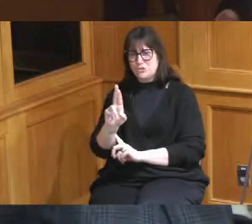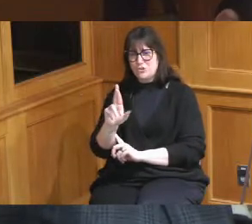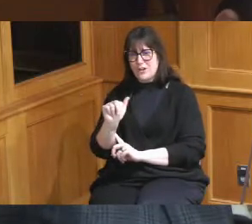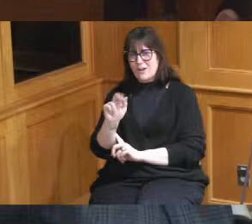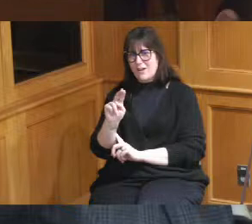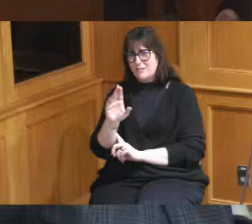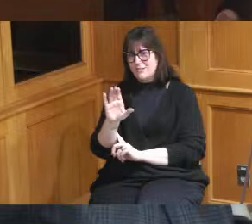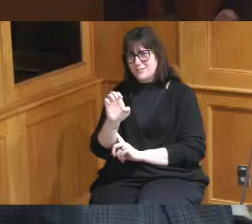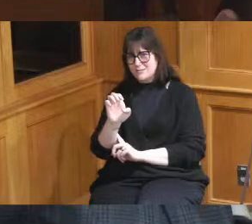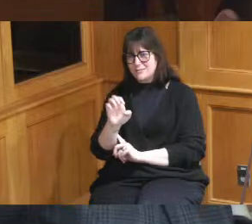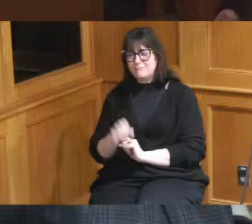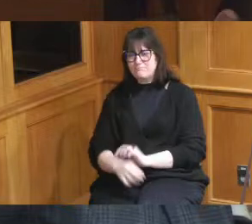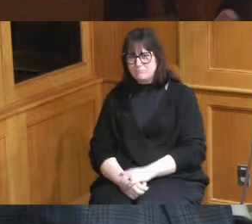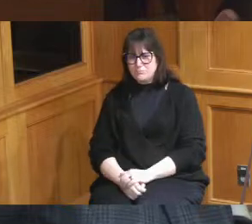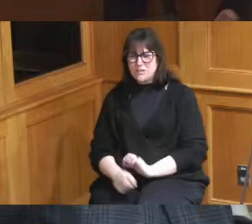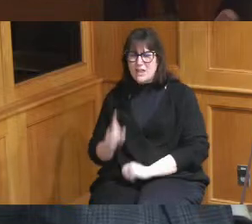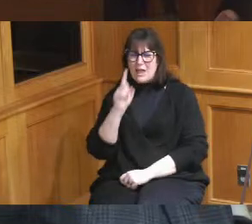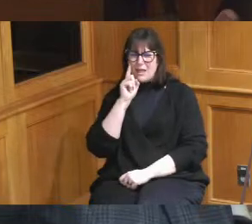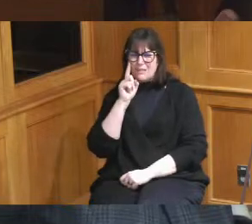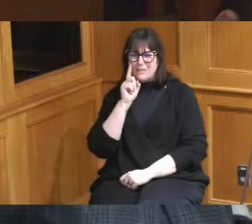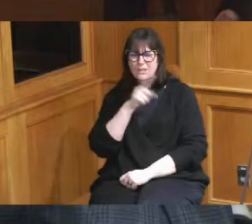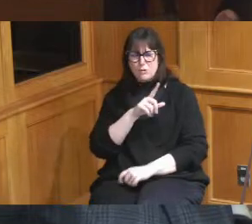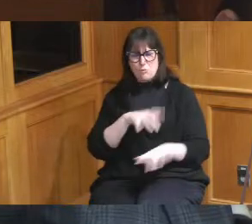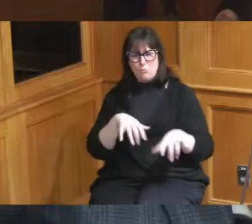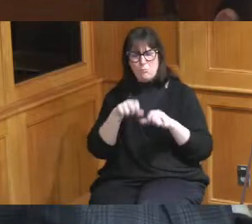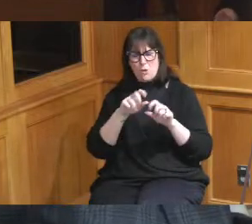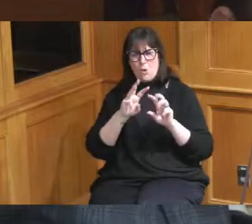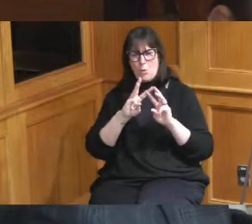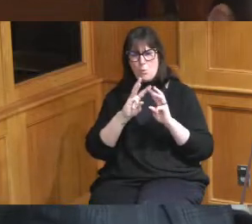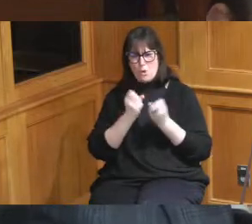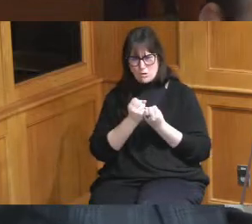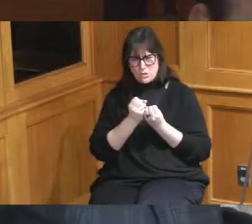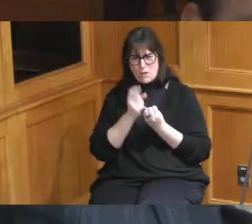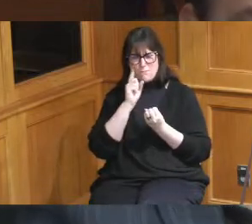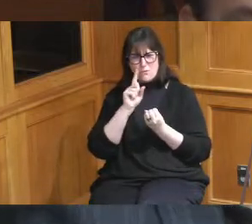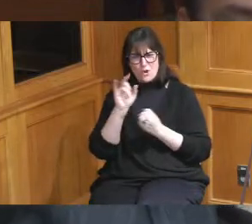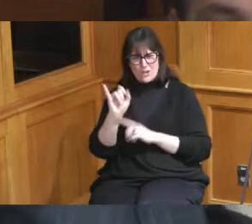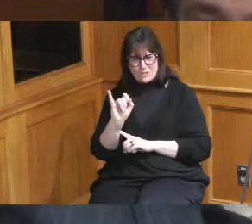on insurance I know I was at one of the meetings and you talked about that I think we need to get